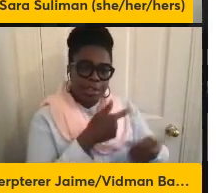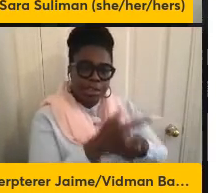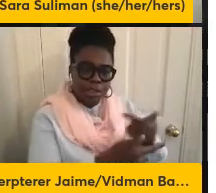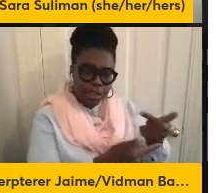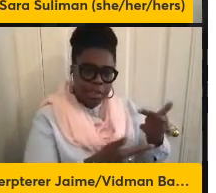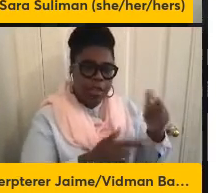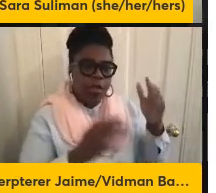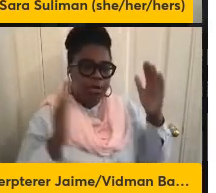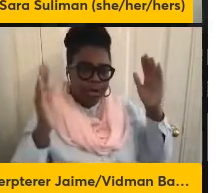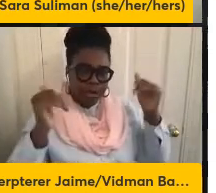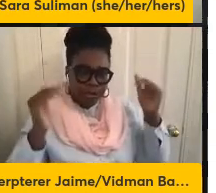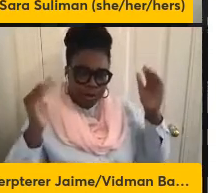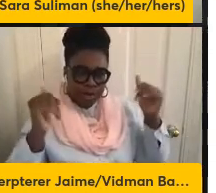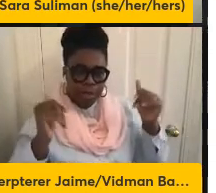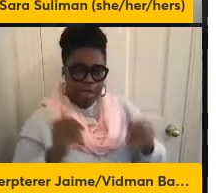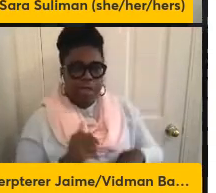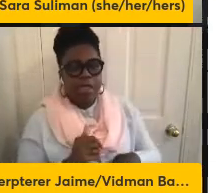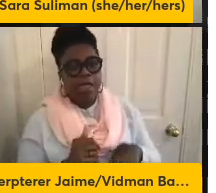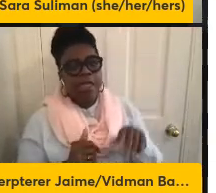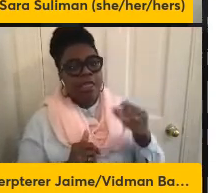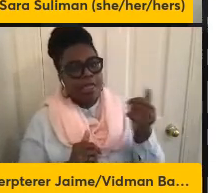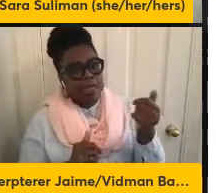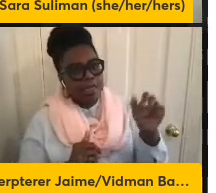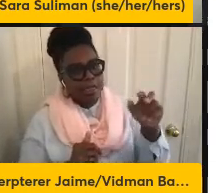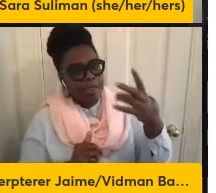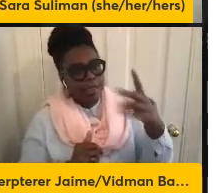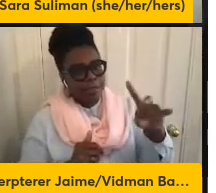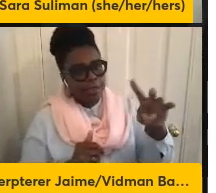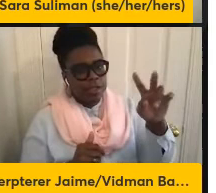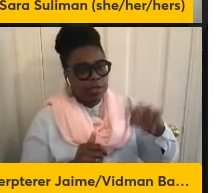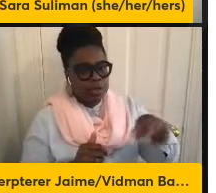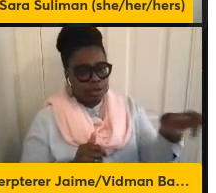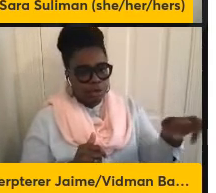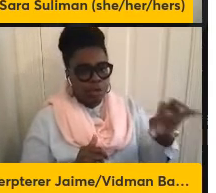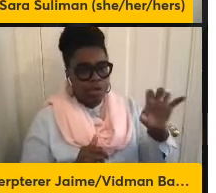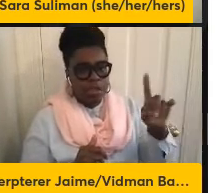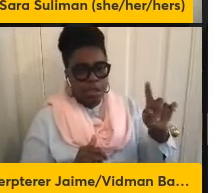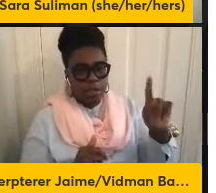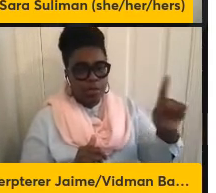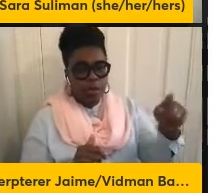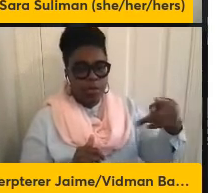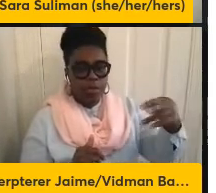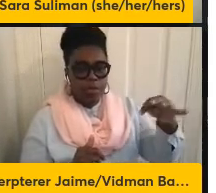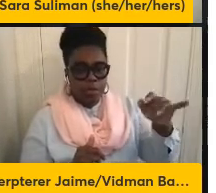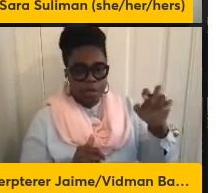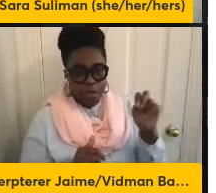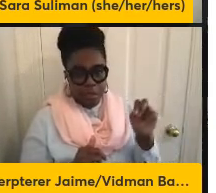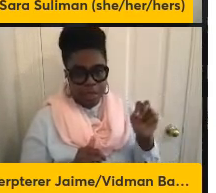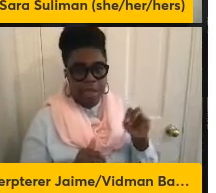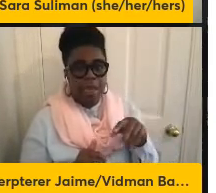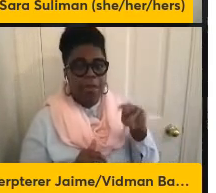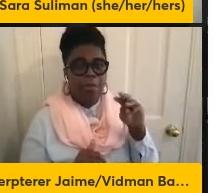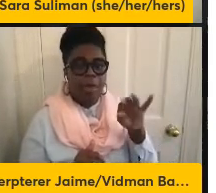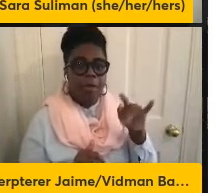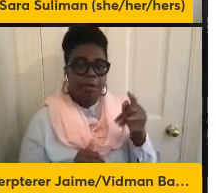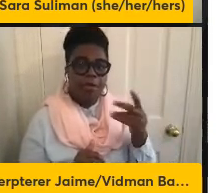like chemokine, ligand, 17, and 22. And group one CD one proteins. And the macrophages express the genes that they're